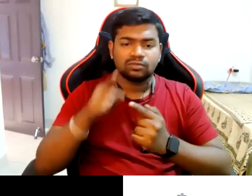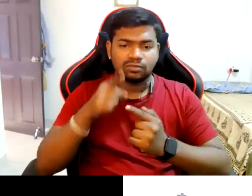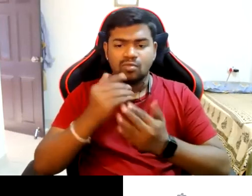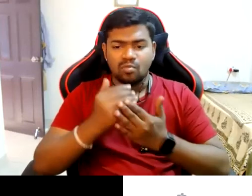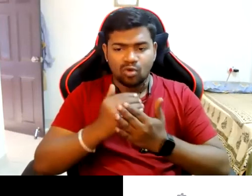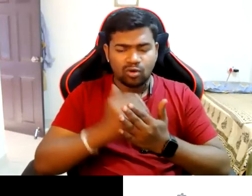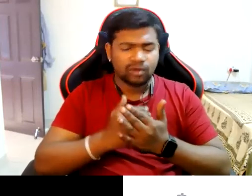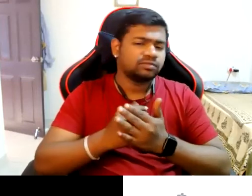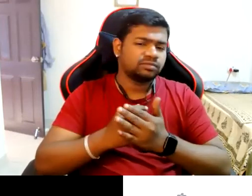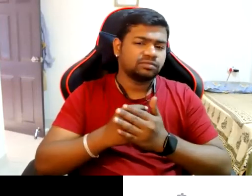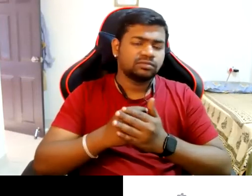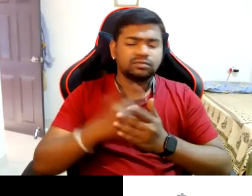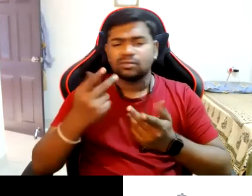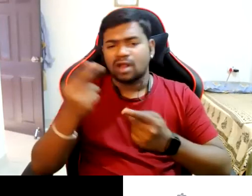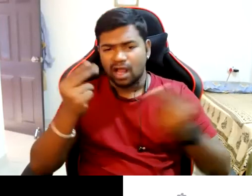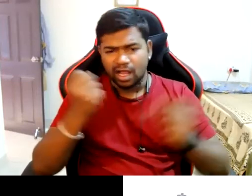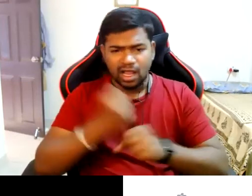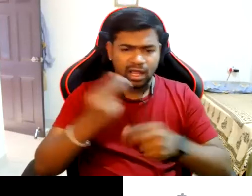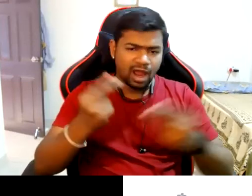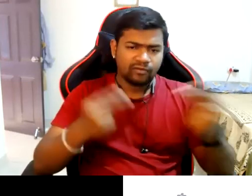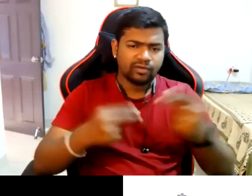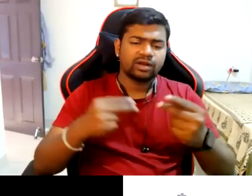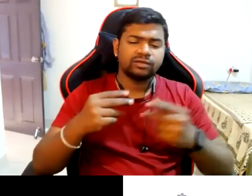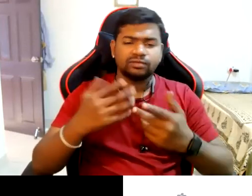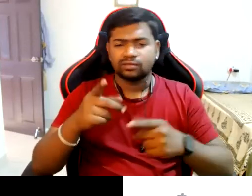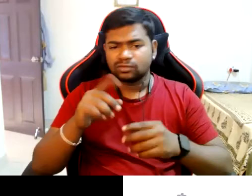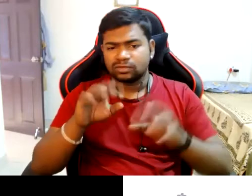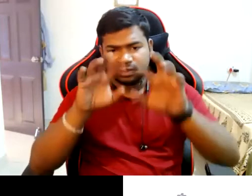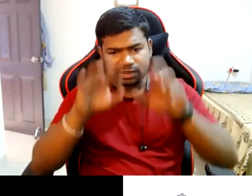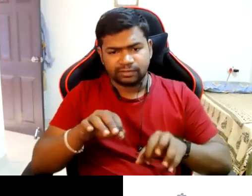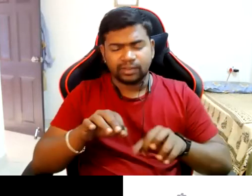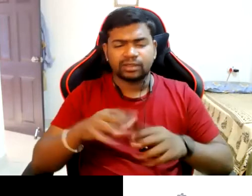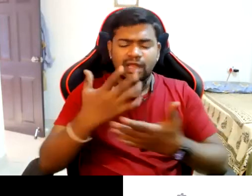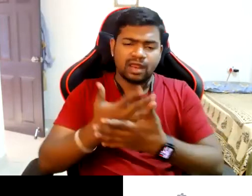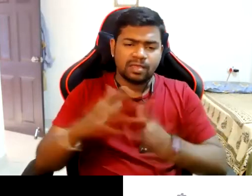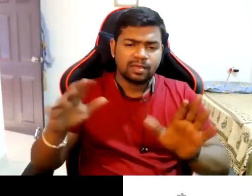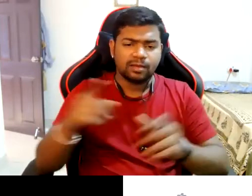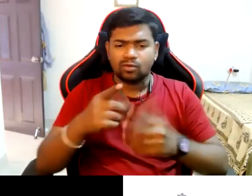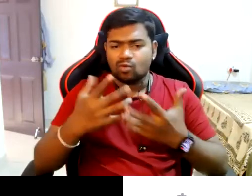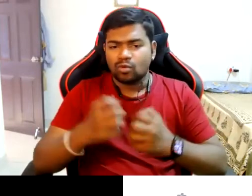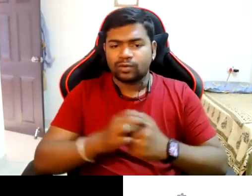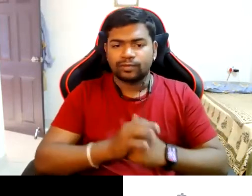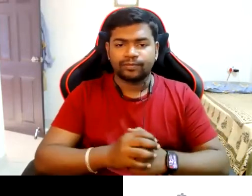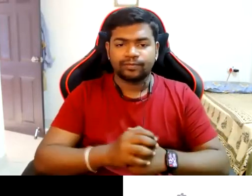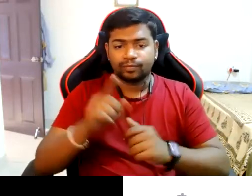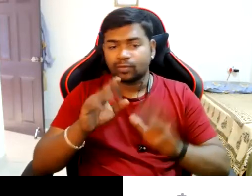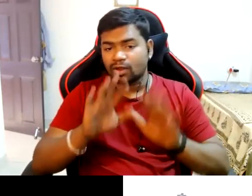You can be a graphic designer, or you can be a scriptwritter. You can be anything you want, but you have to perue.